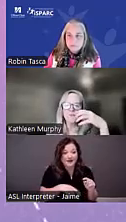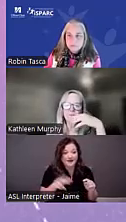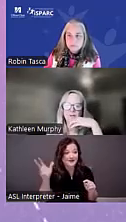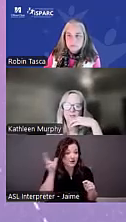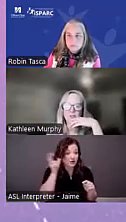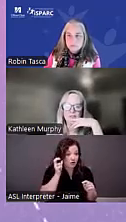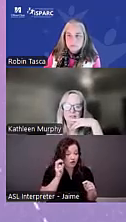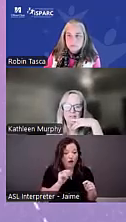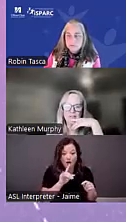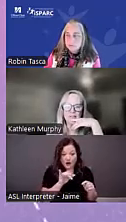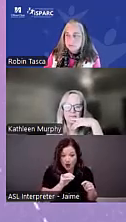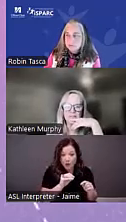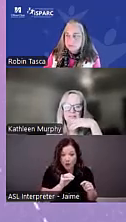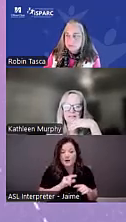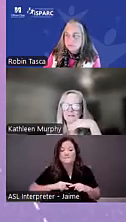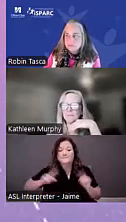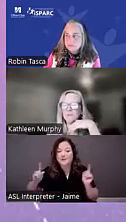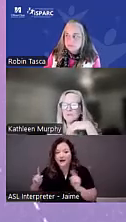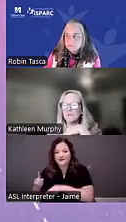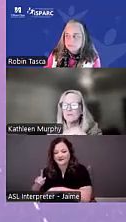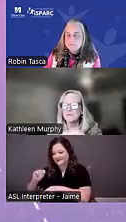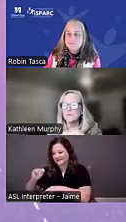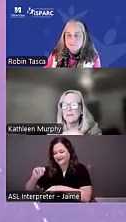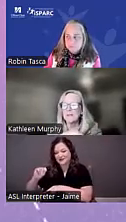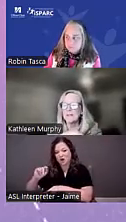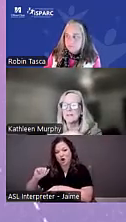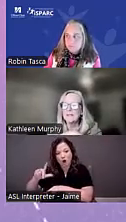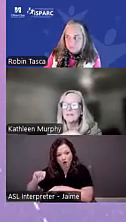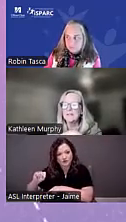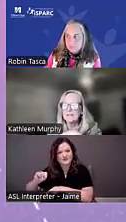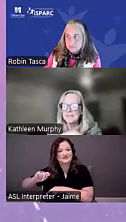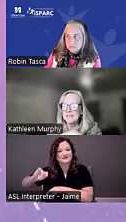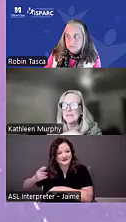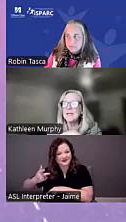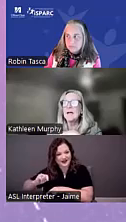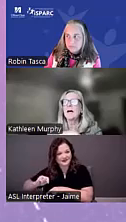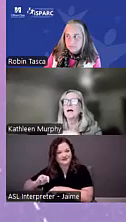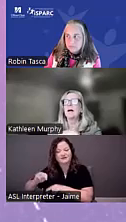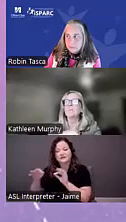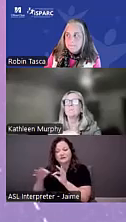the function and content of a single image for those who cannot see it.